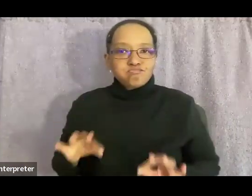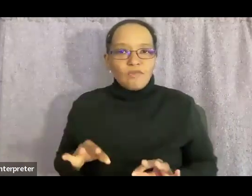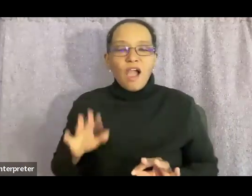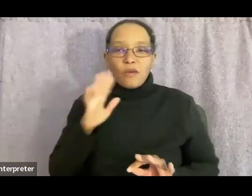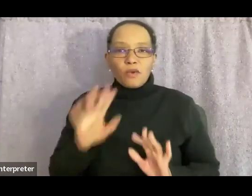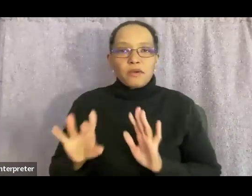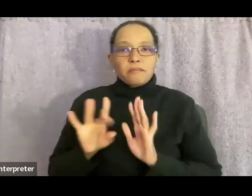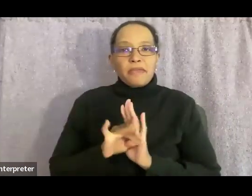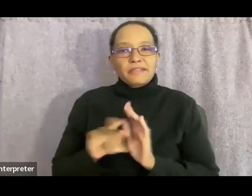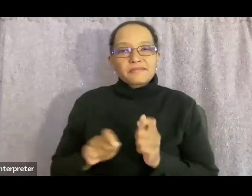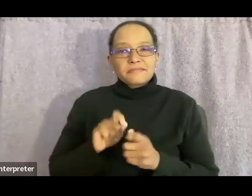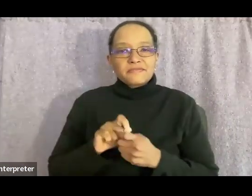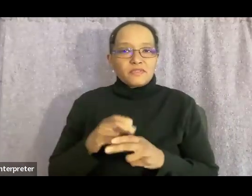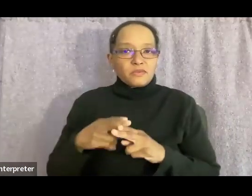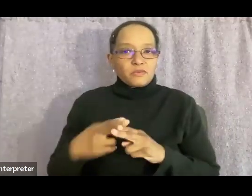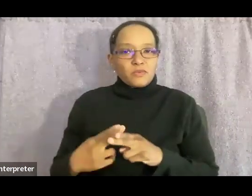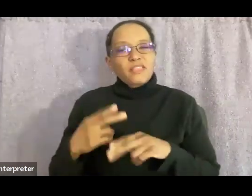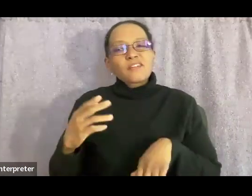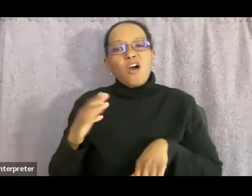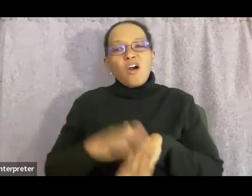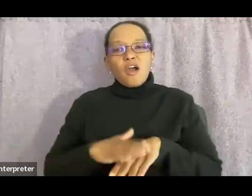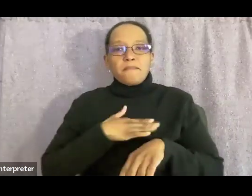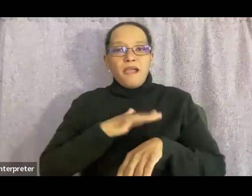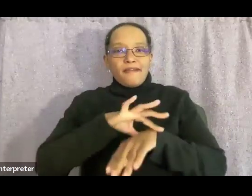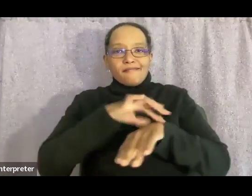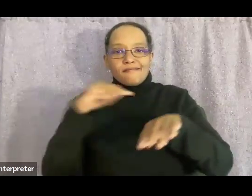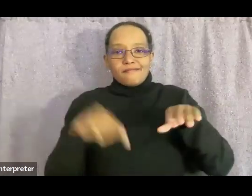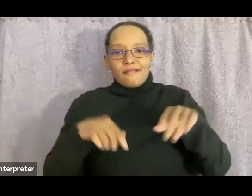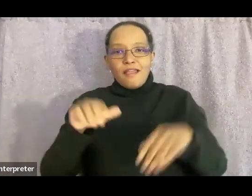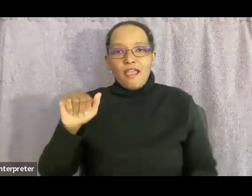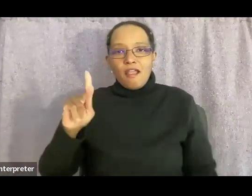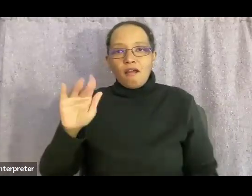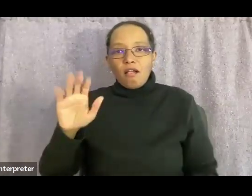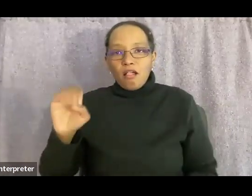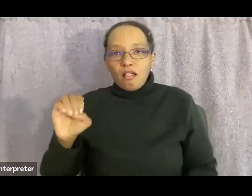So, I'm going to put my ankle weights around my wrist where it's comfortable for me.